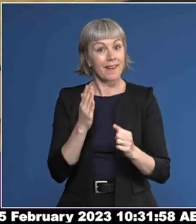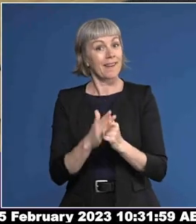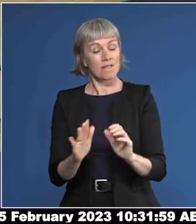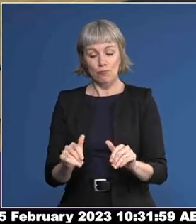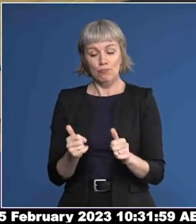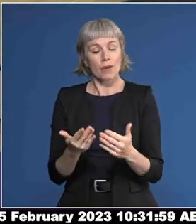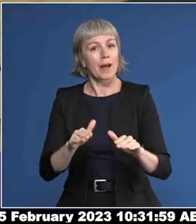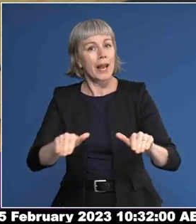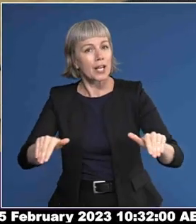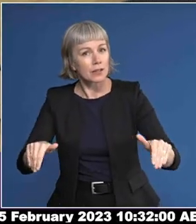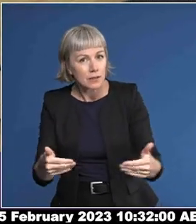needs of each participant.